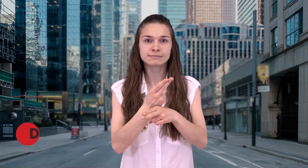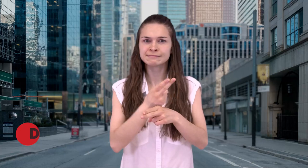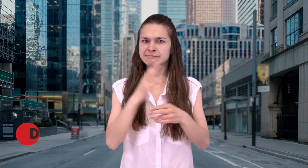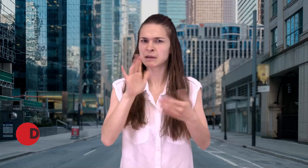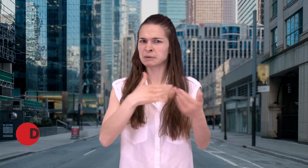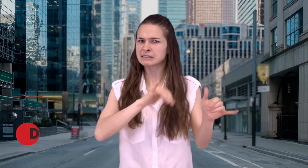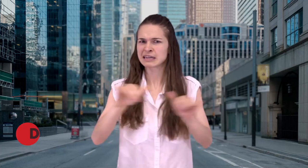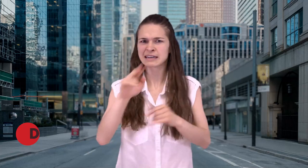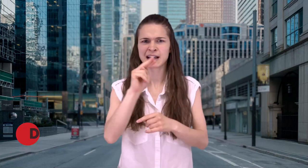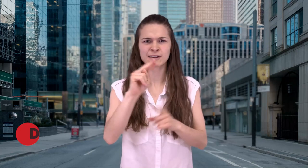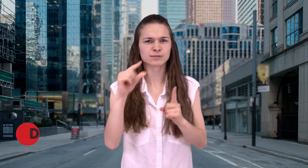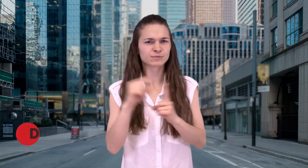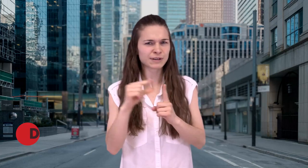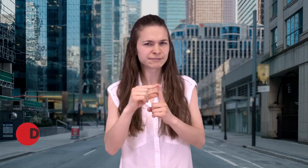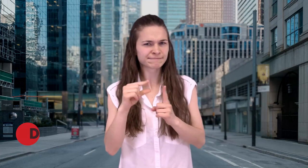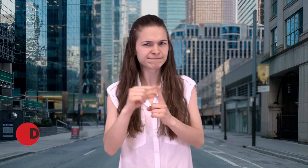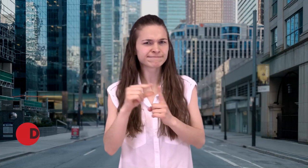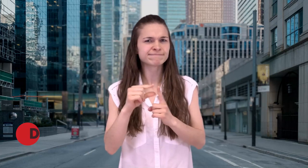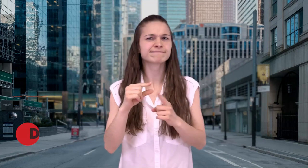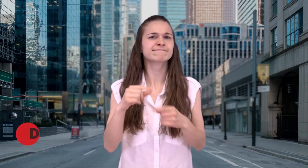similar to "the N word".